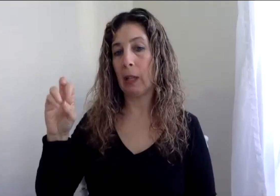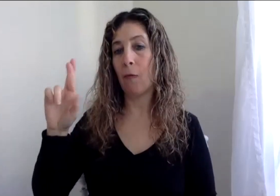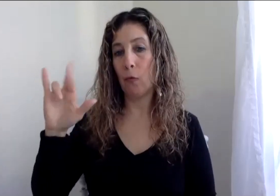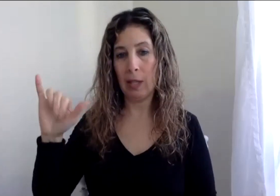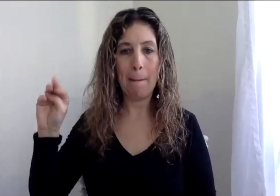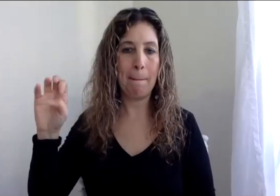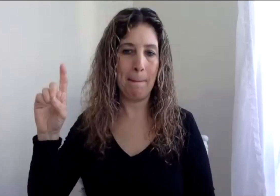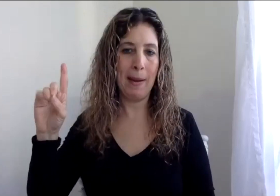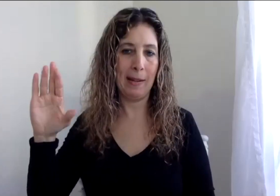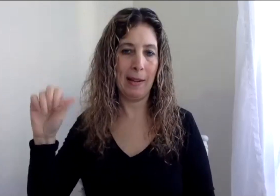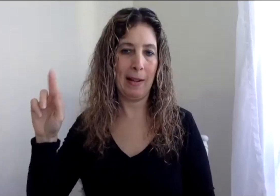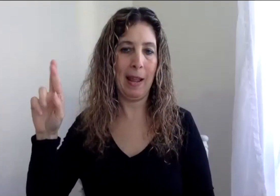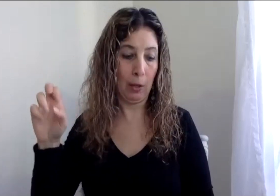for medicare recovery